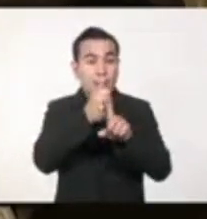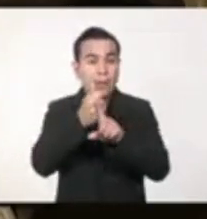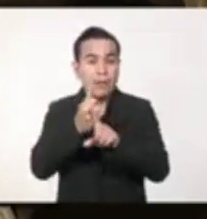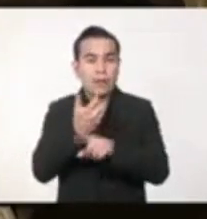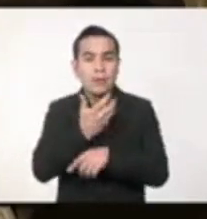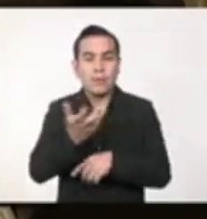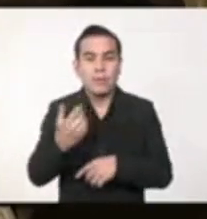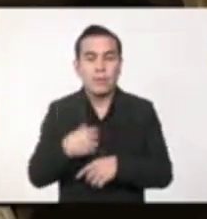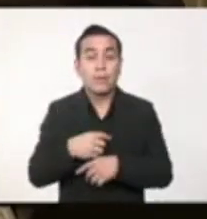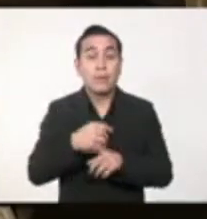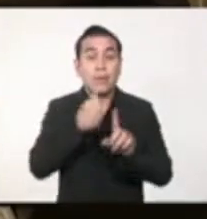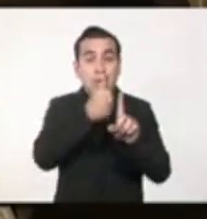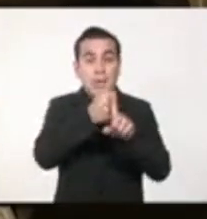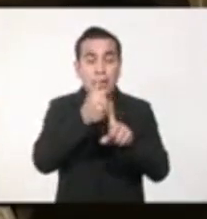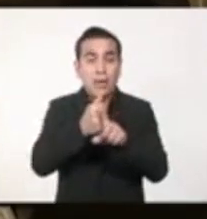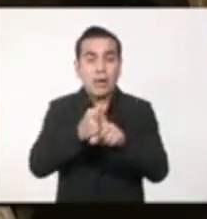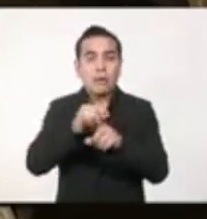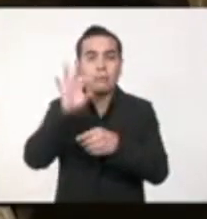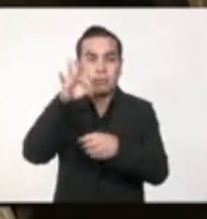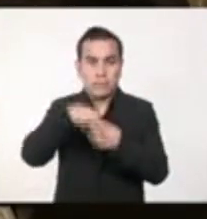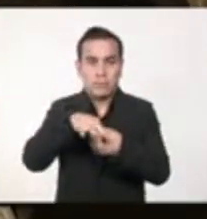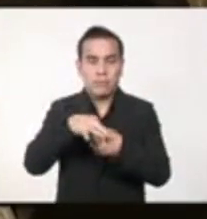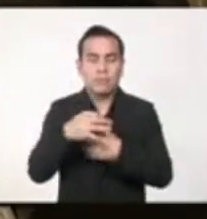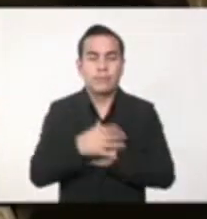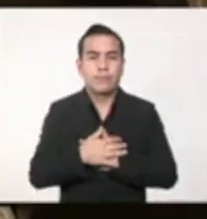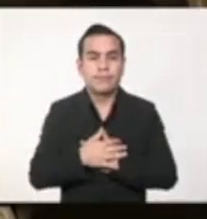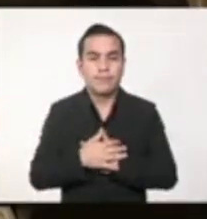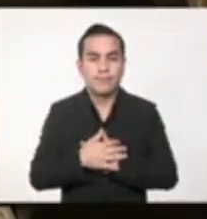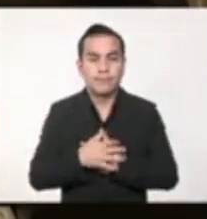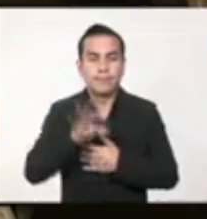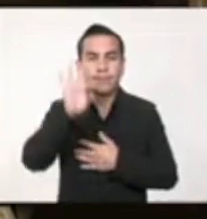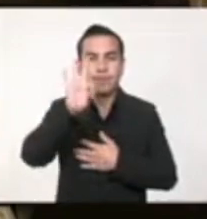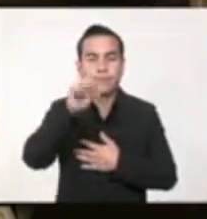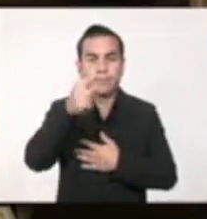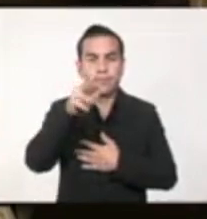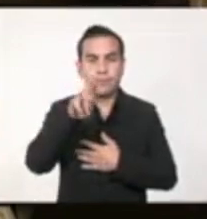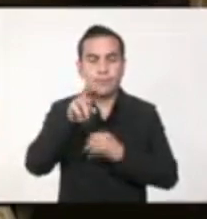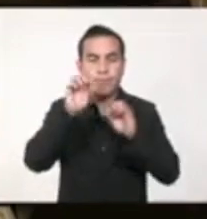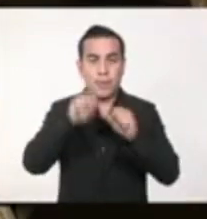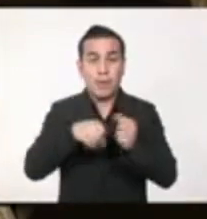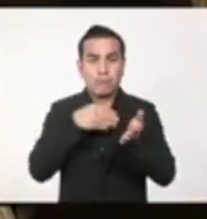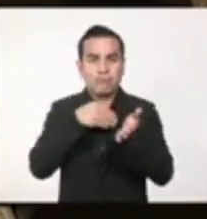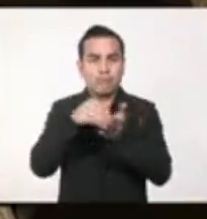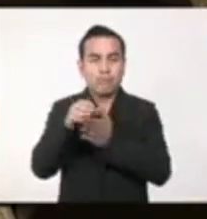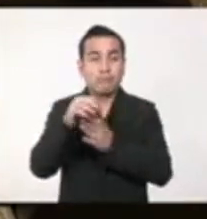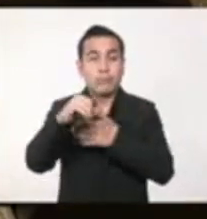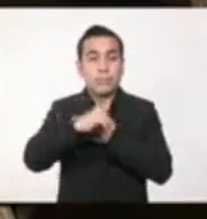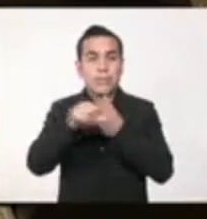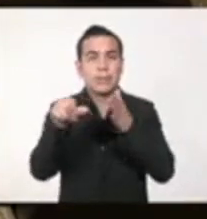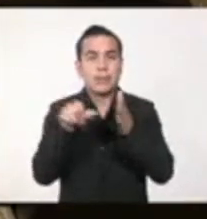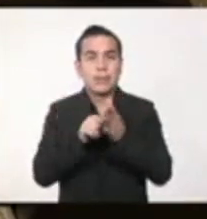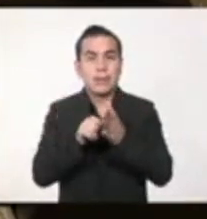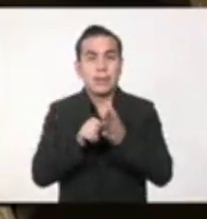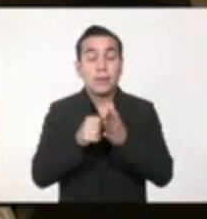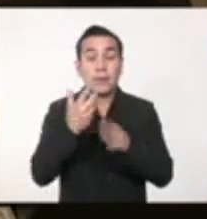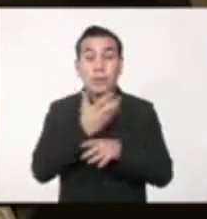because one by one. The attorney general will be removed by the legislative assembly with the favorable vote of the two